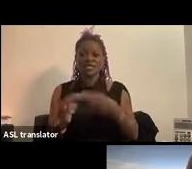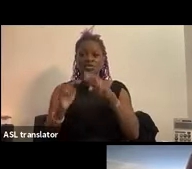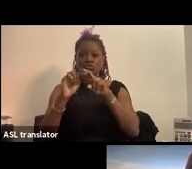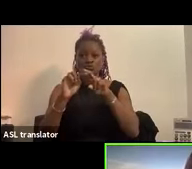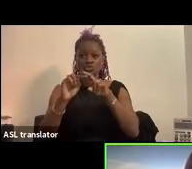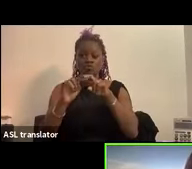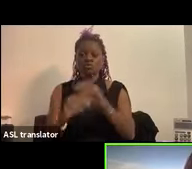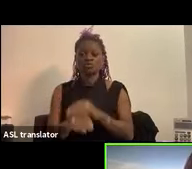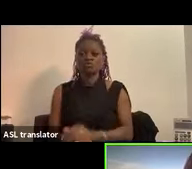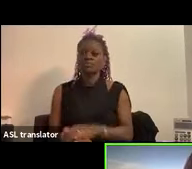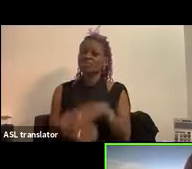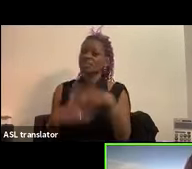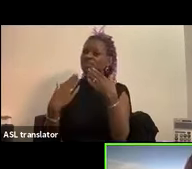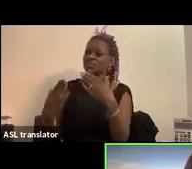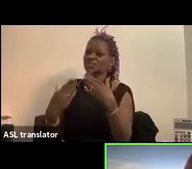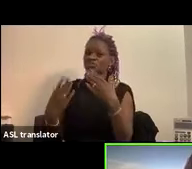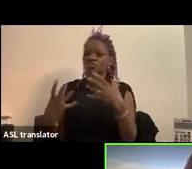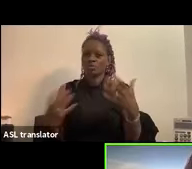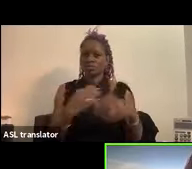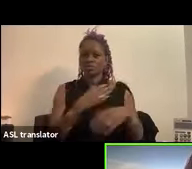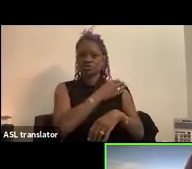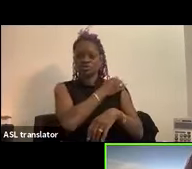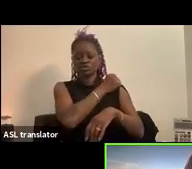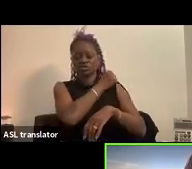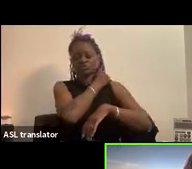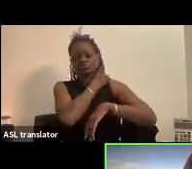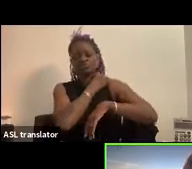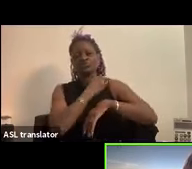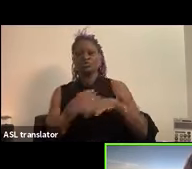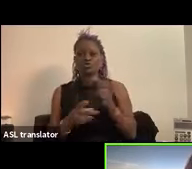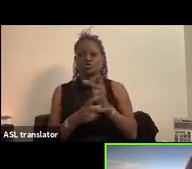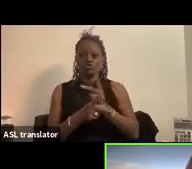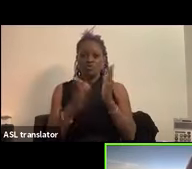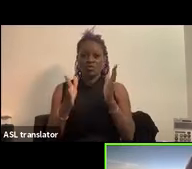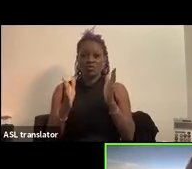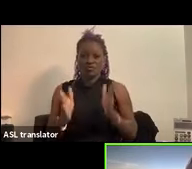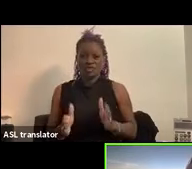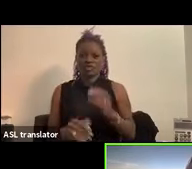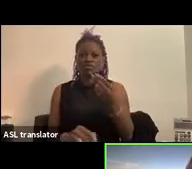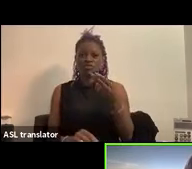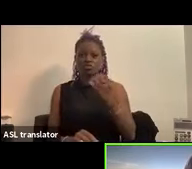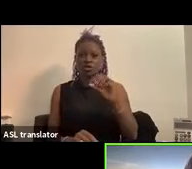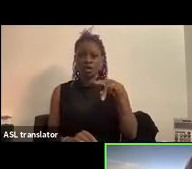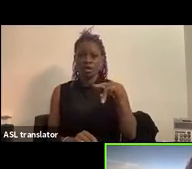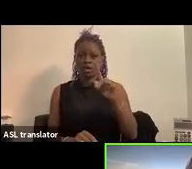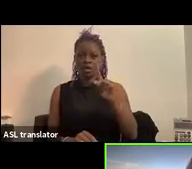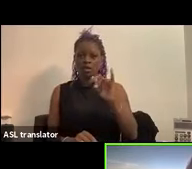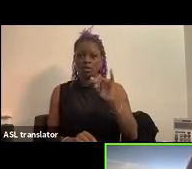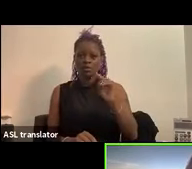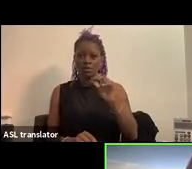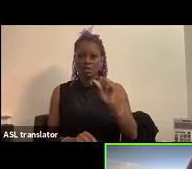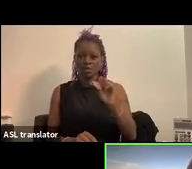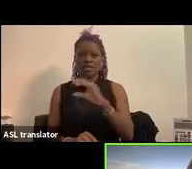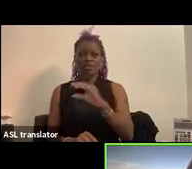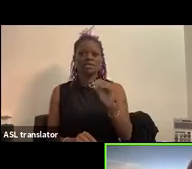Thank you so much, Supervisor Hopkins and to Paul and everybody else that is participating today.